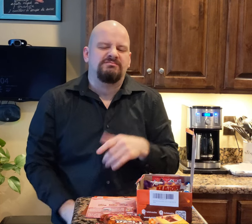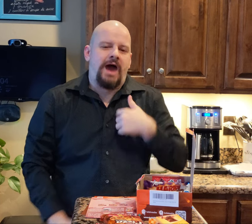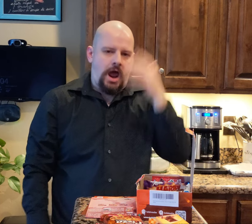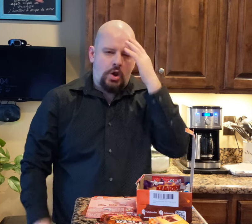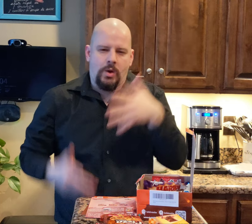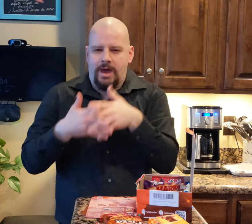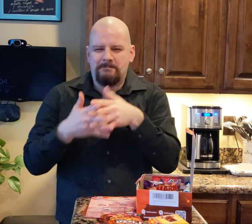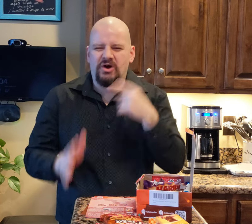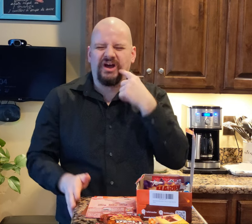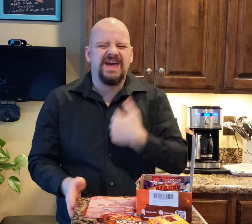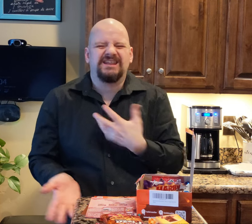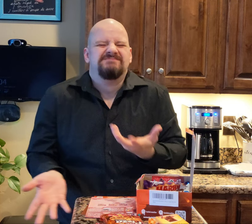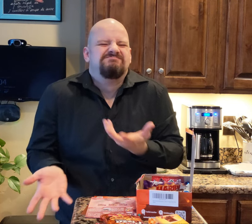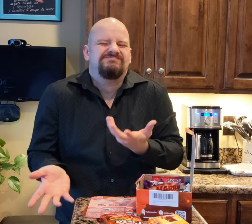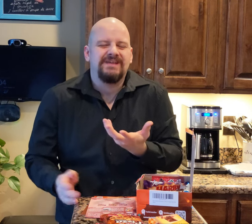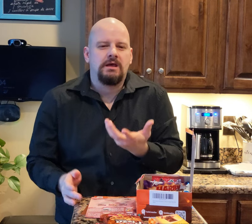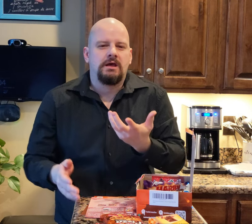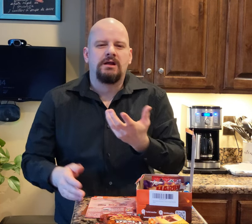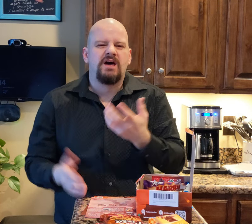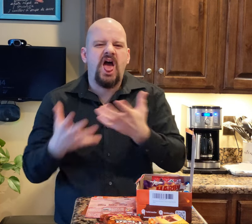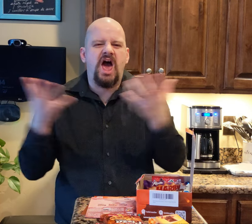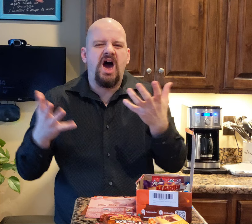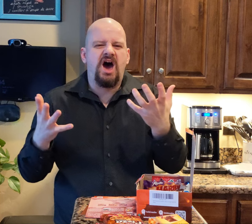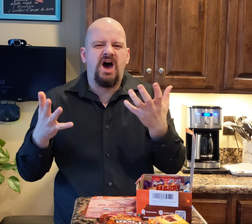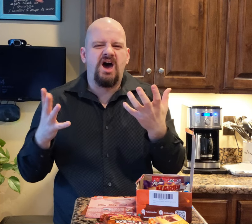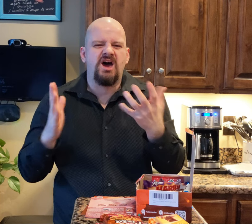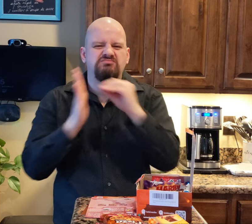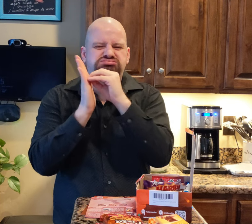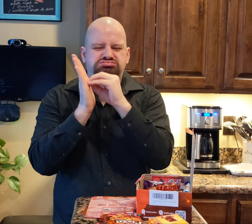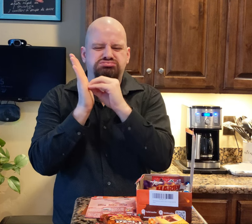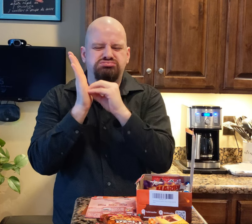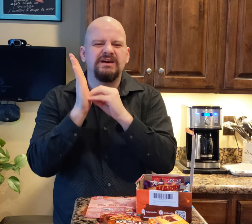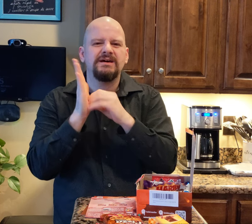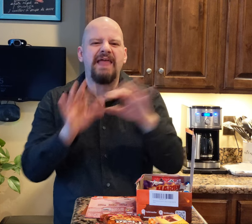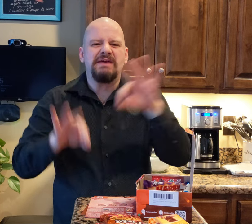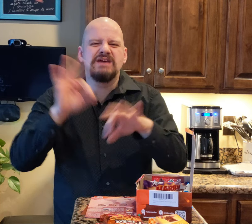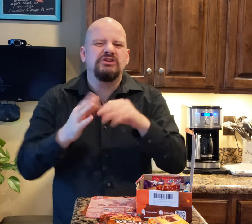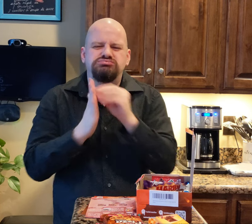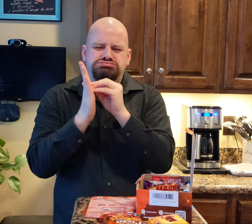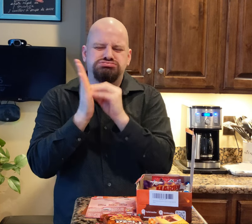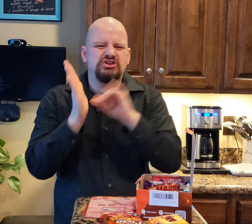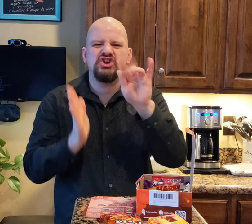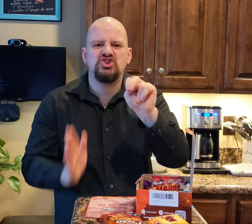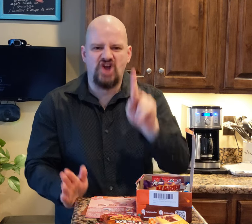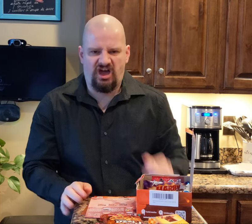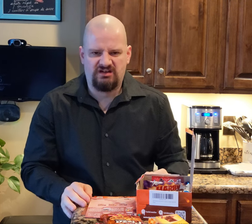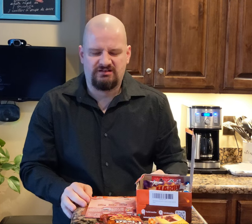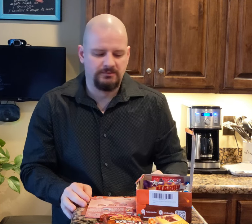I know I'm not a fan of American candies. They have so much ingredients and they're junk.